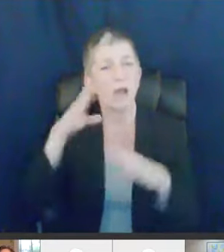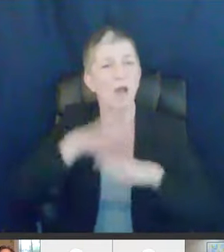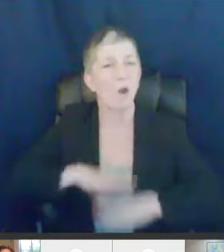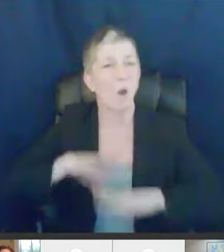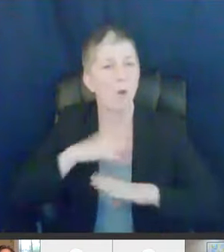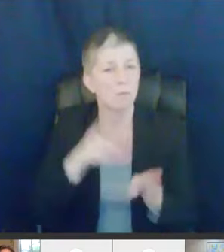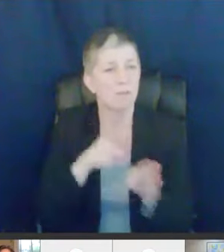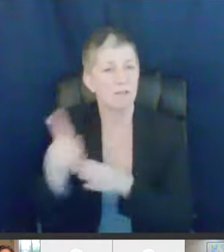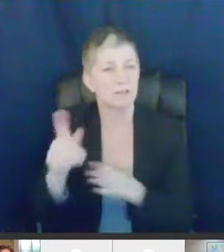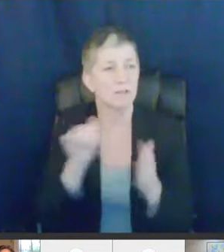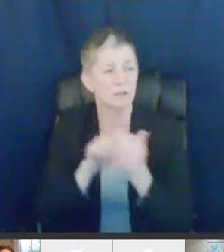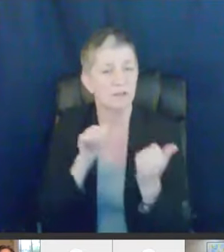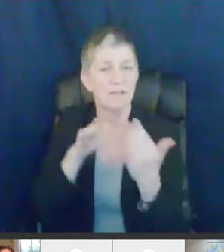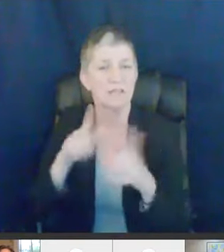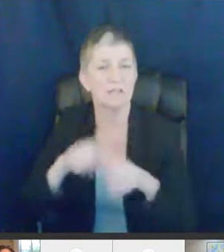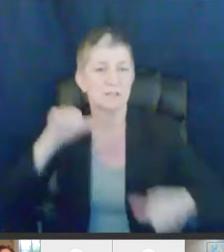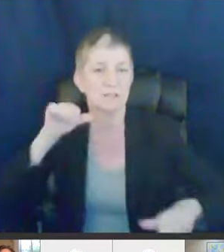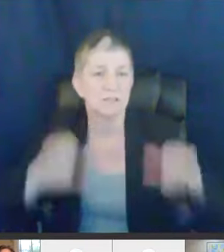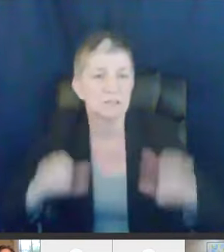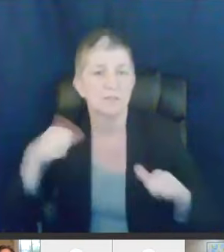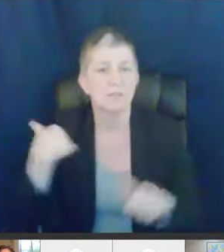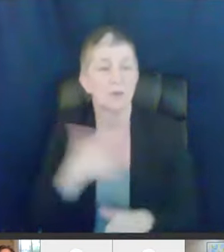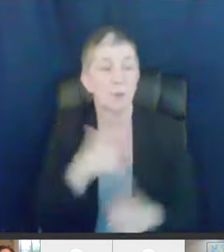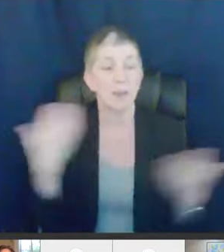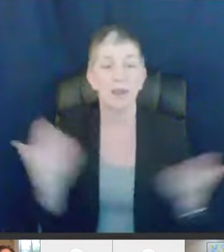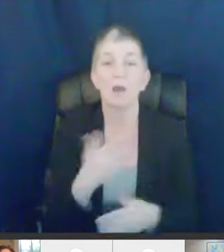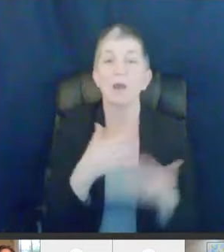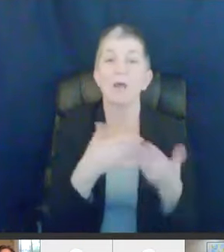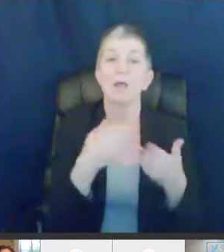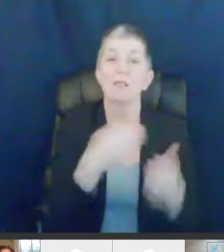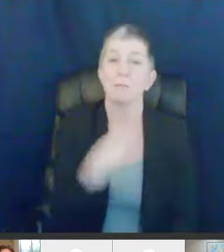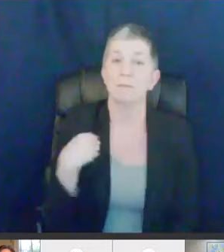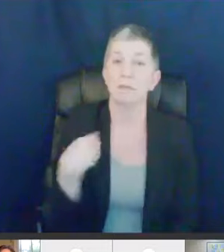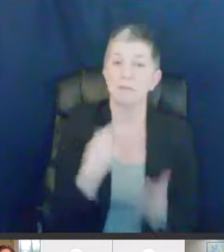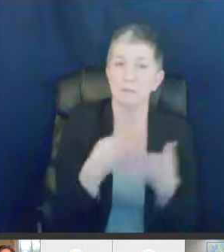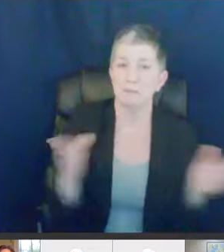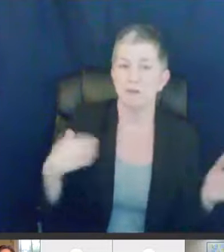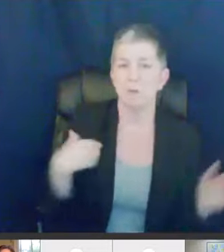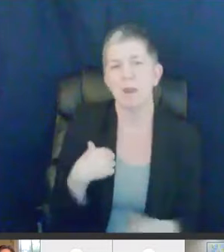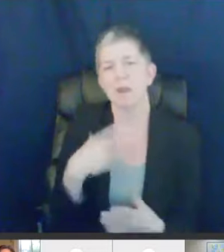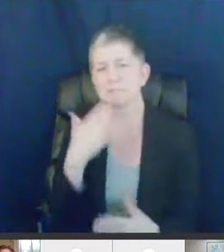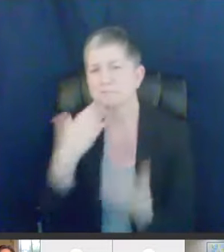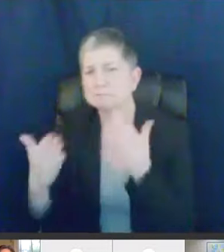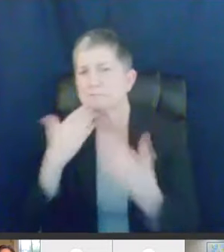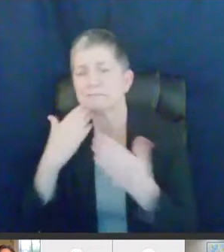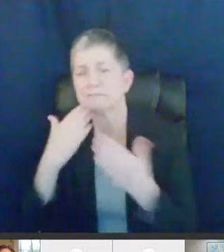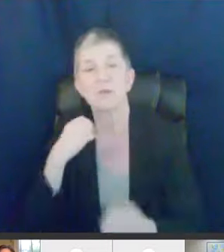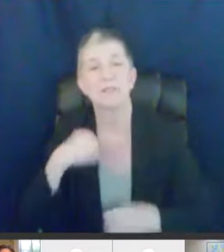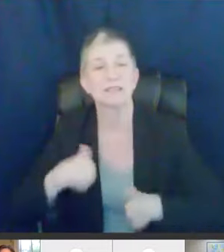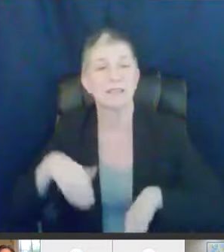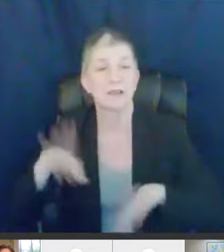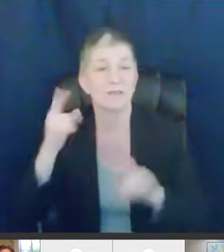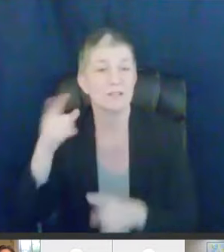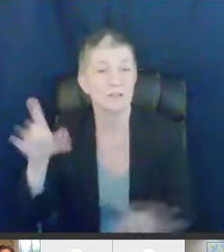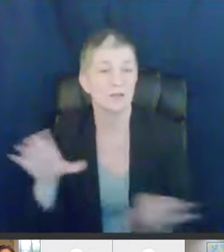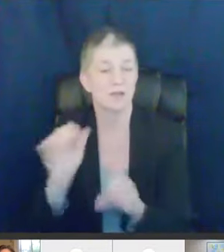uncertainty we and the members of the public owe you a debt of gratitude for the sacrifices you have all made to keep us safe thank you very much and best